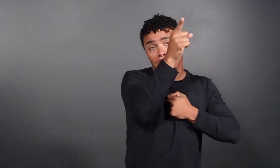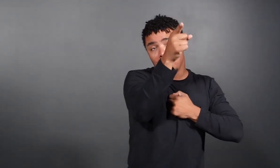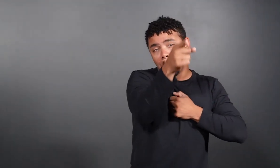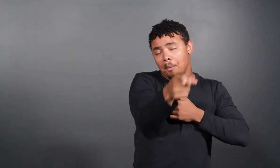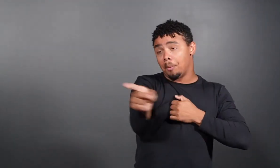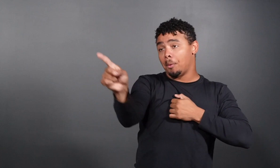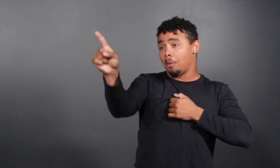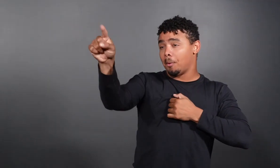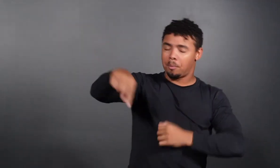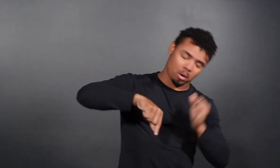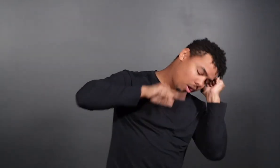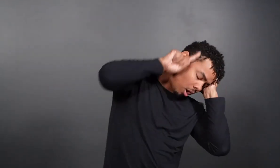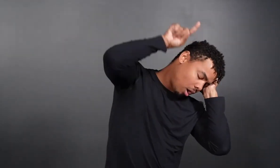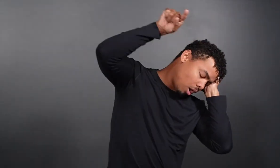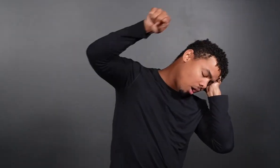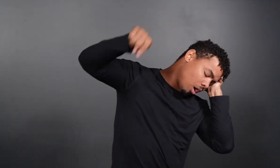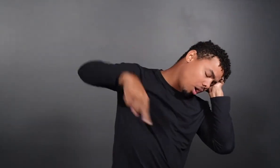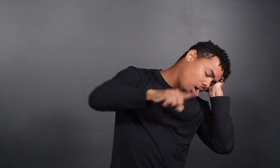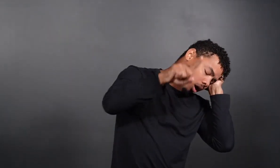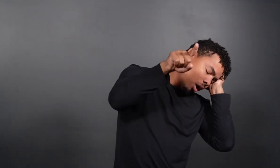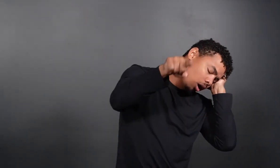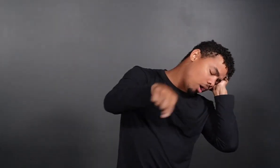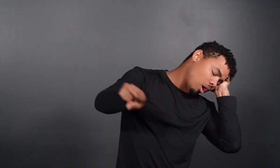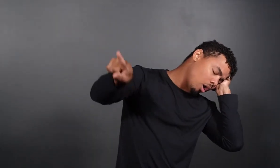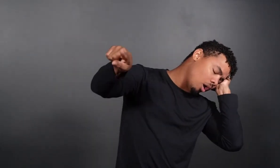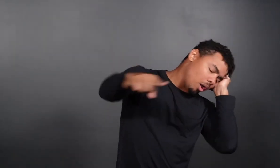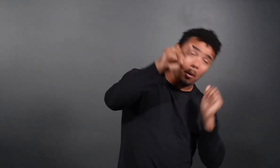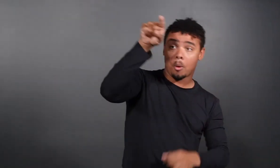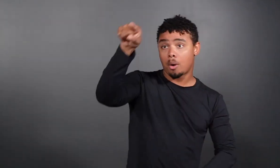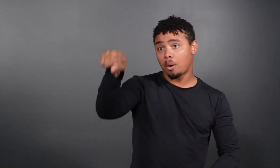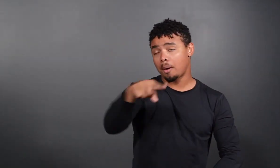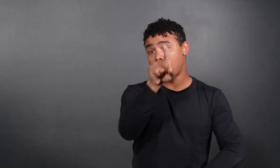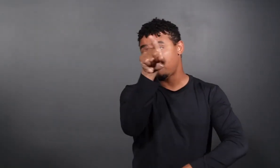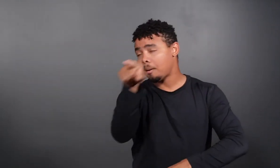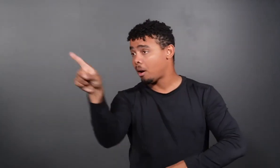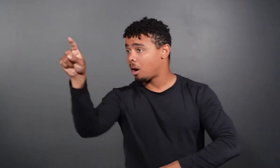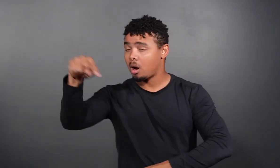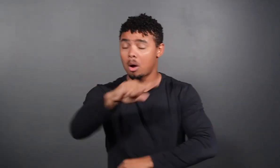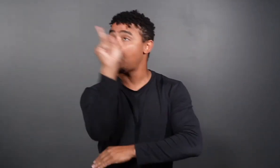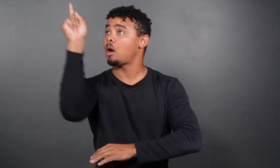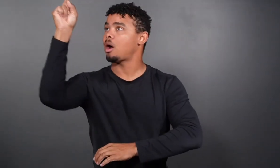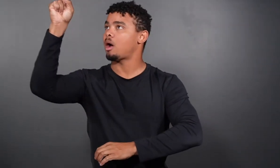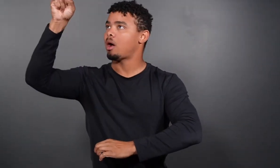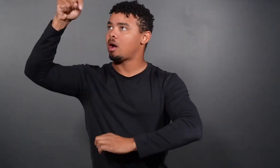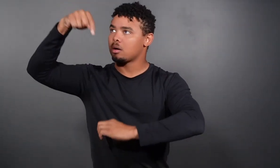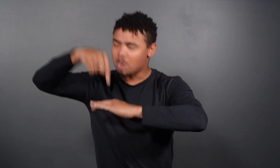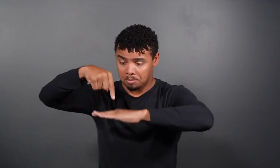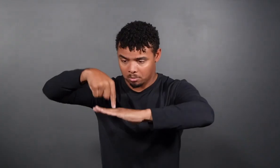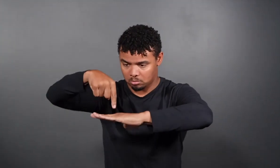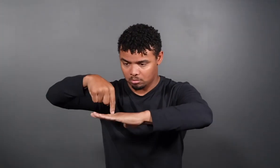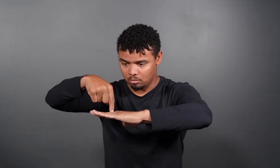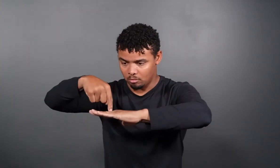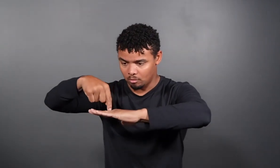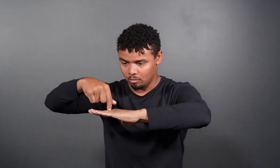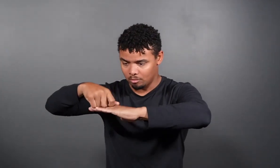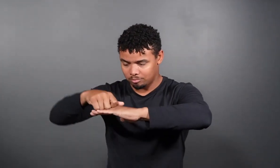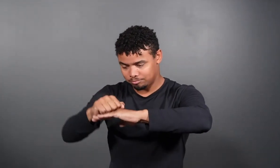it flies free! it takes her along hither and yon bippity boop it lands